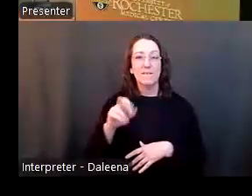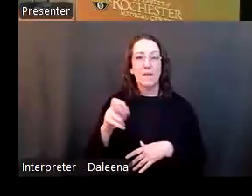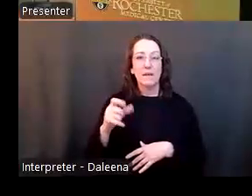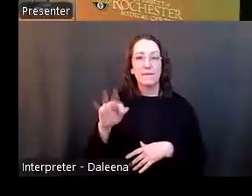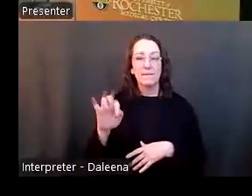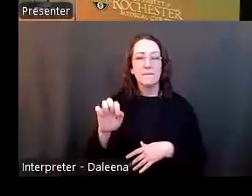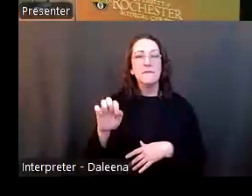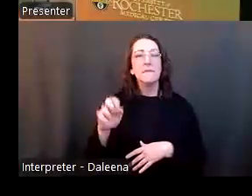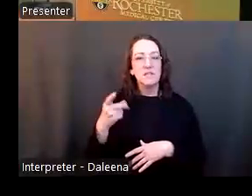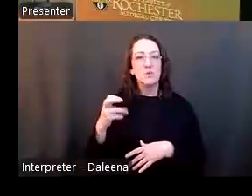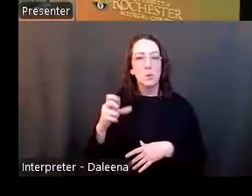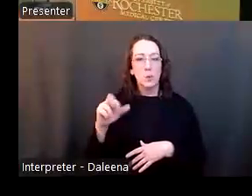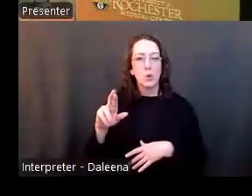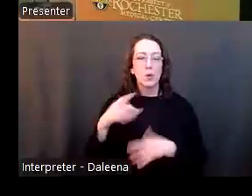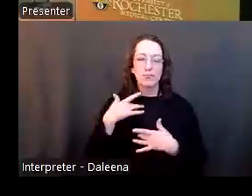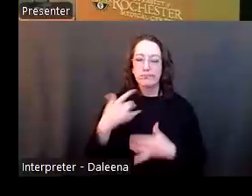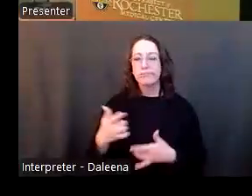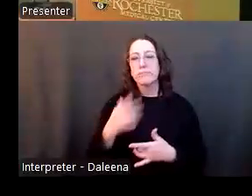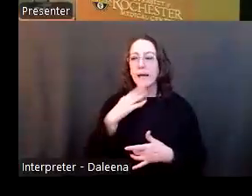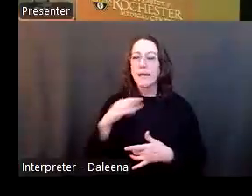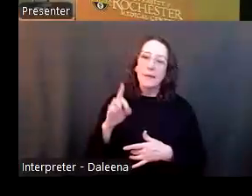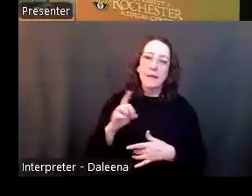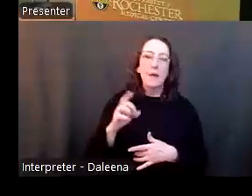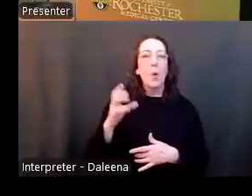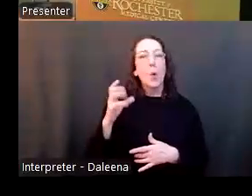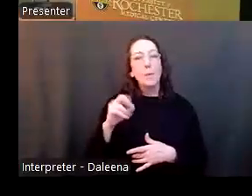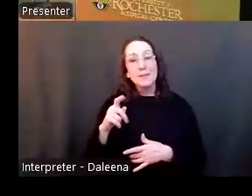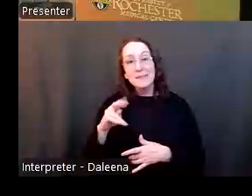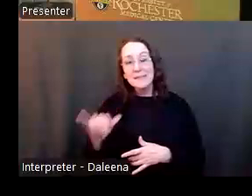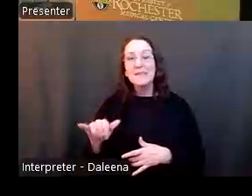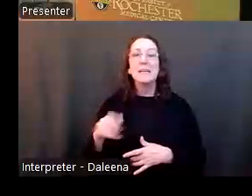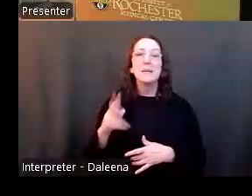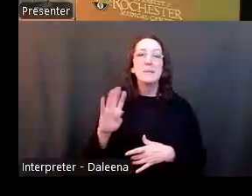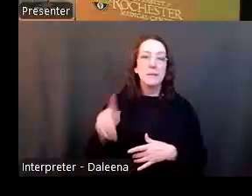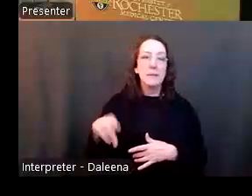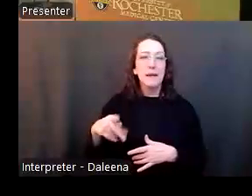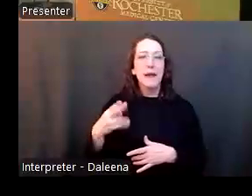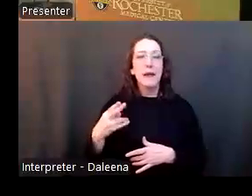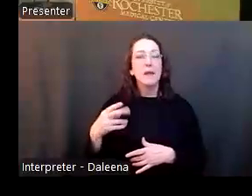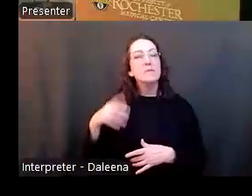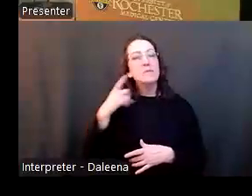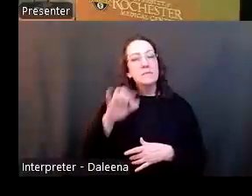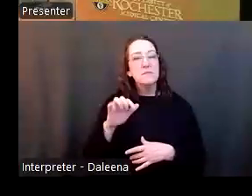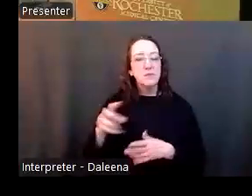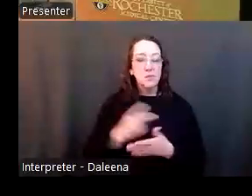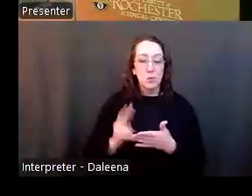classic comorbidities of diabetes obesity BPH also heart failure and two weeks earlier he was also in